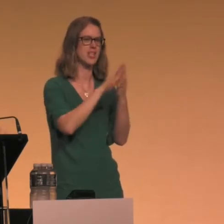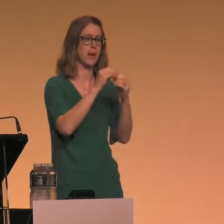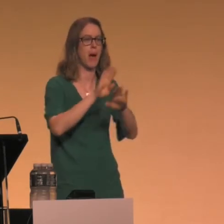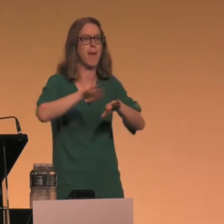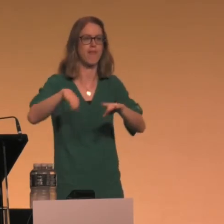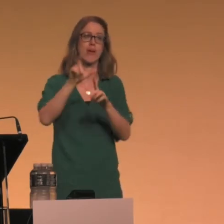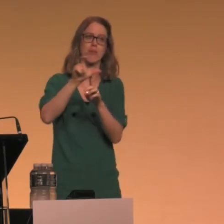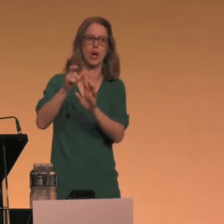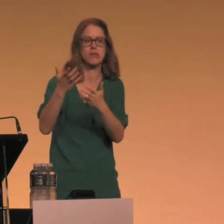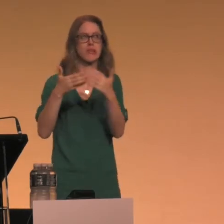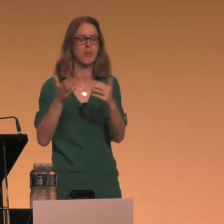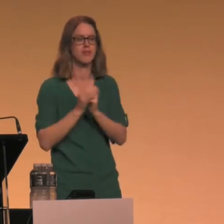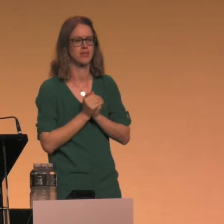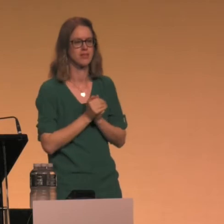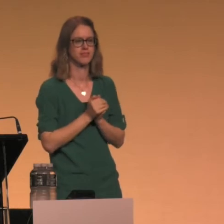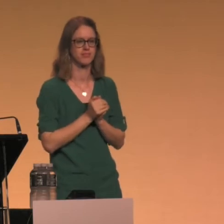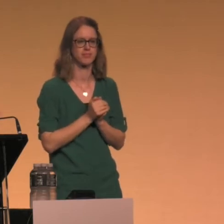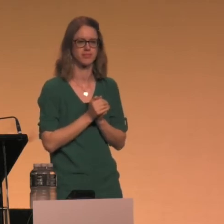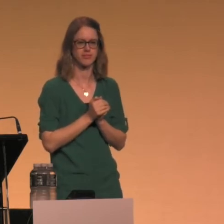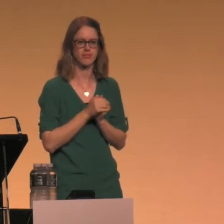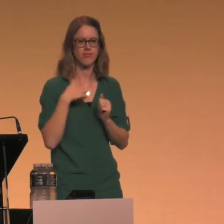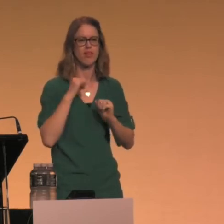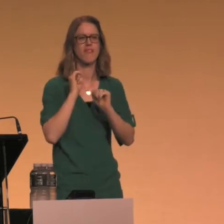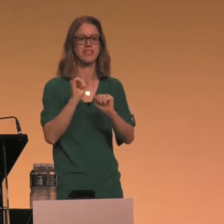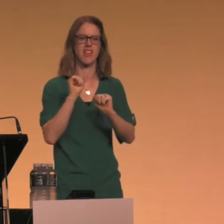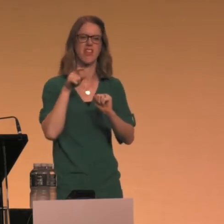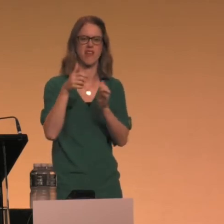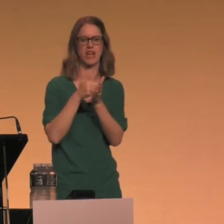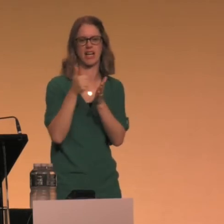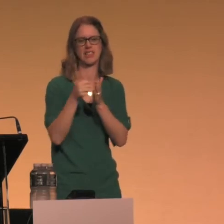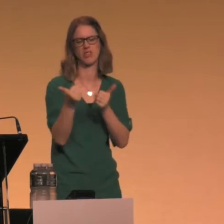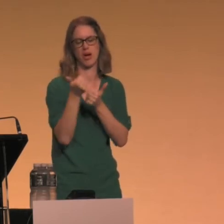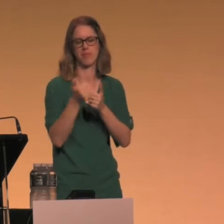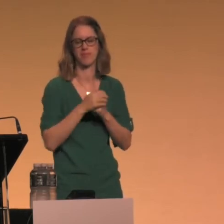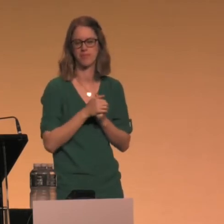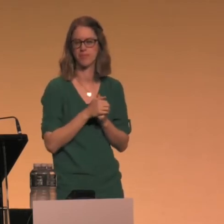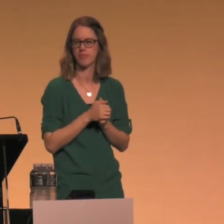but never mind. I visit that on a regular basis. So it's OK.